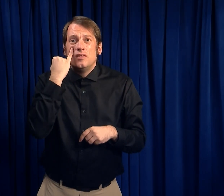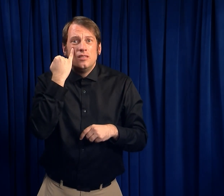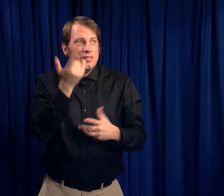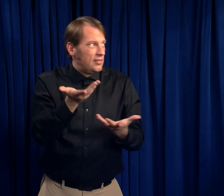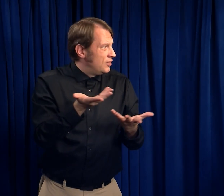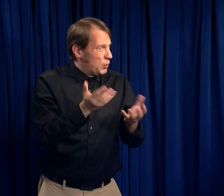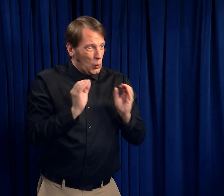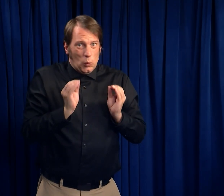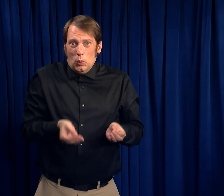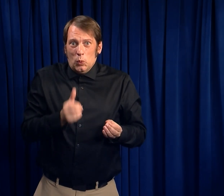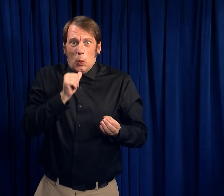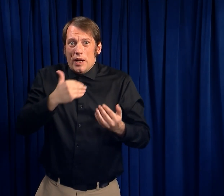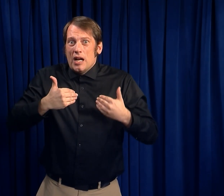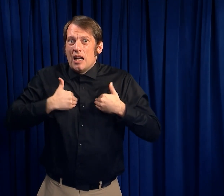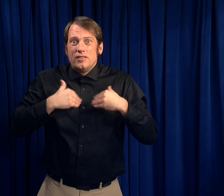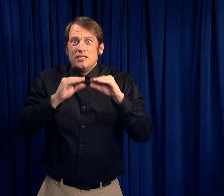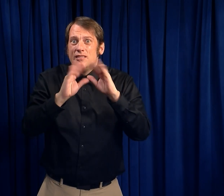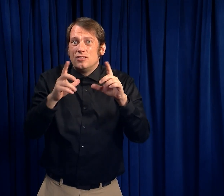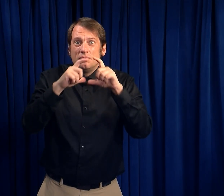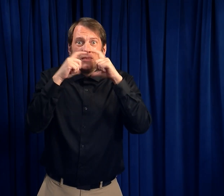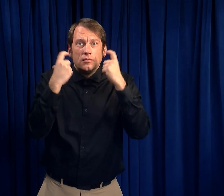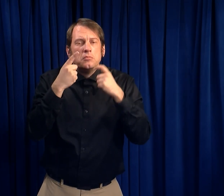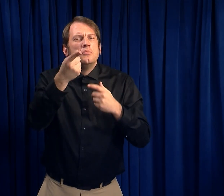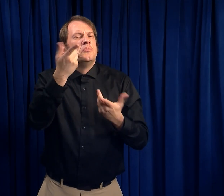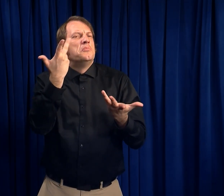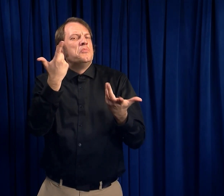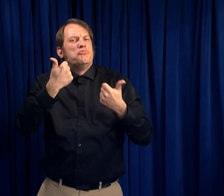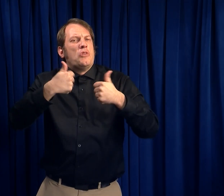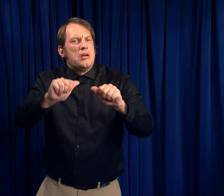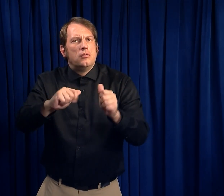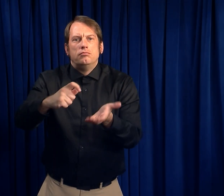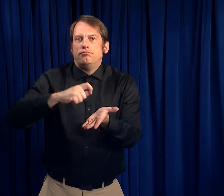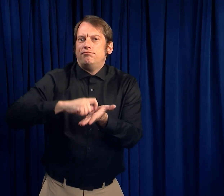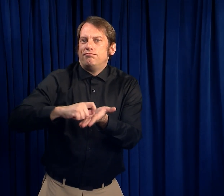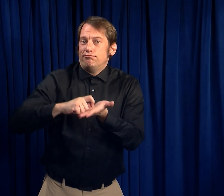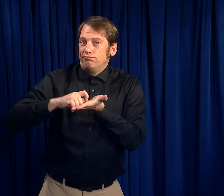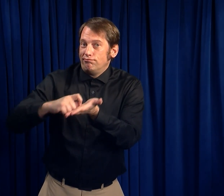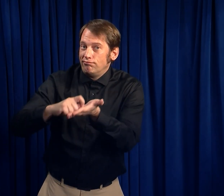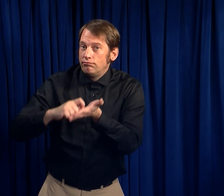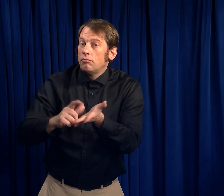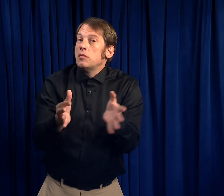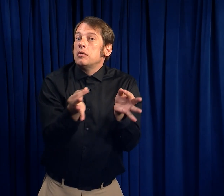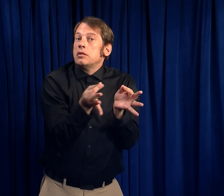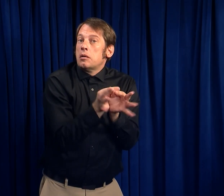If you are unable to get a clear mask, consider using written communication,